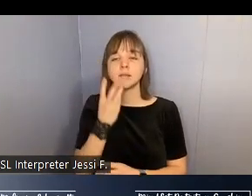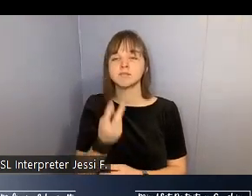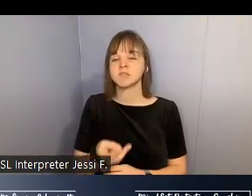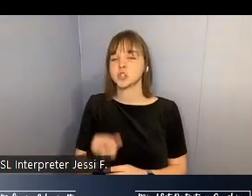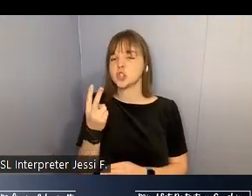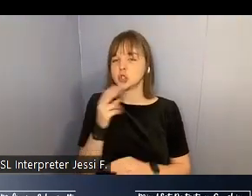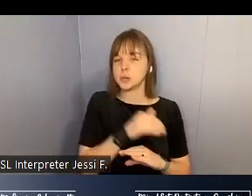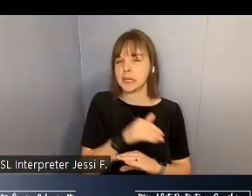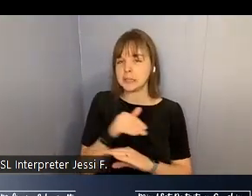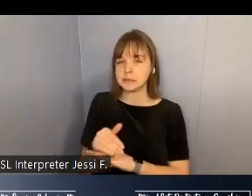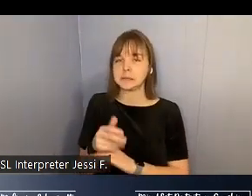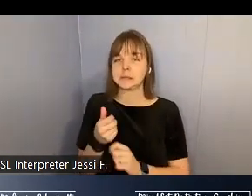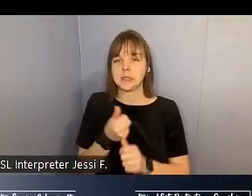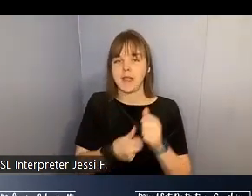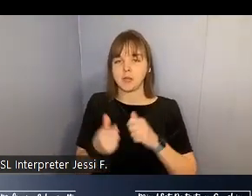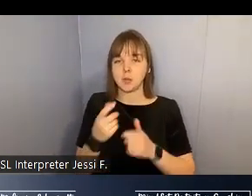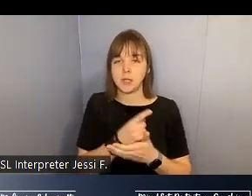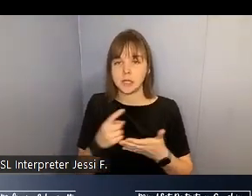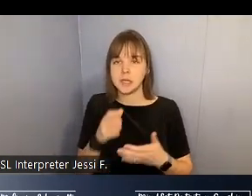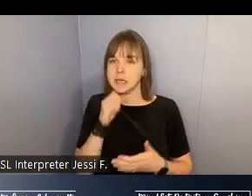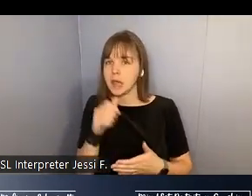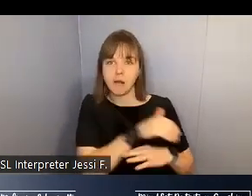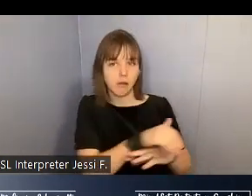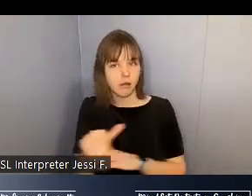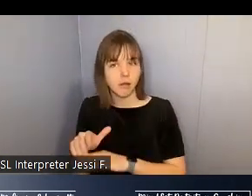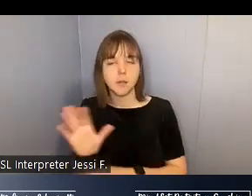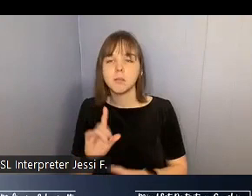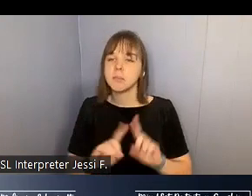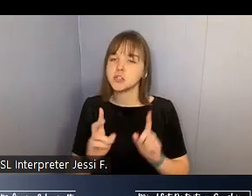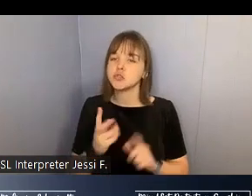How do we moderate or accommodate those wine calories